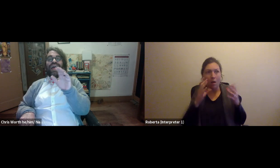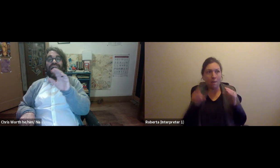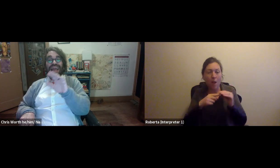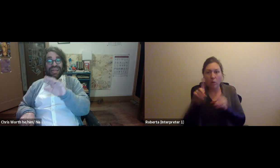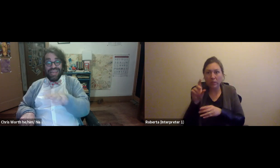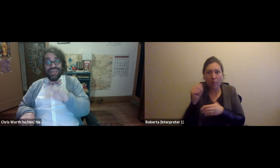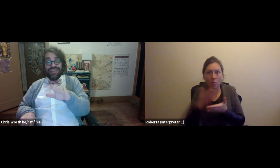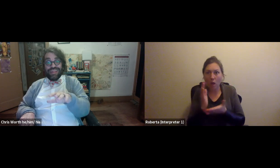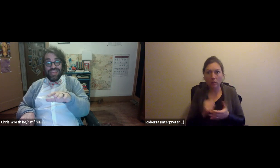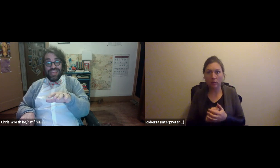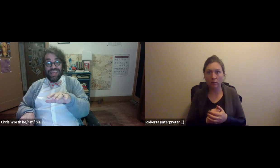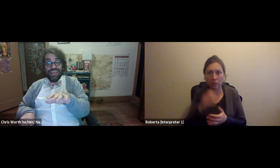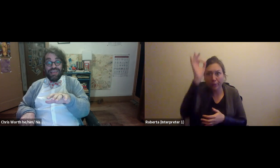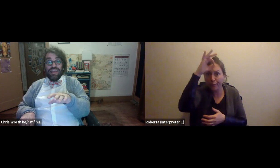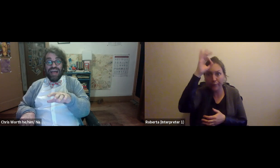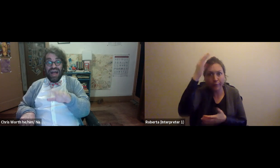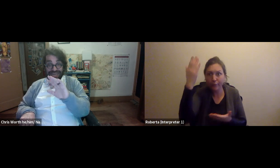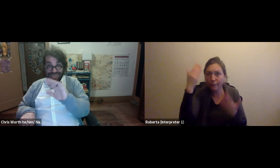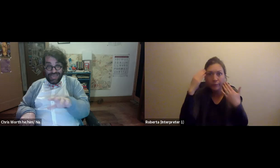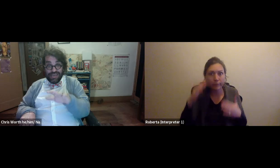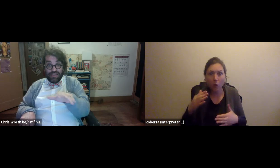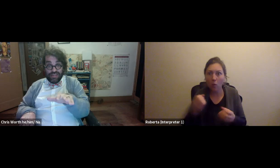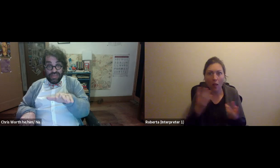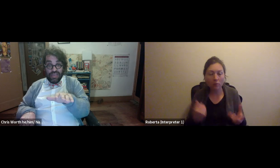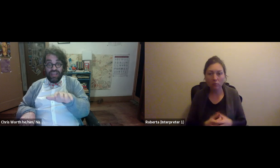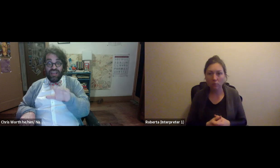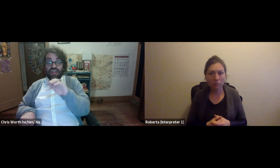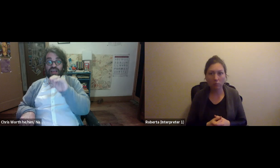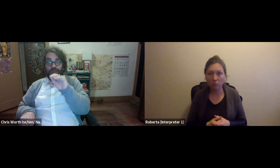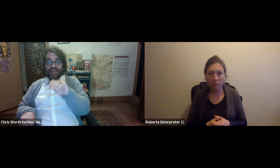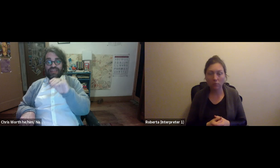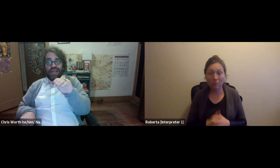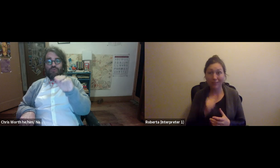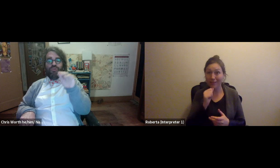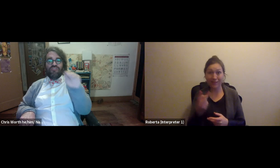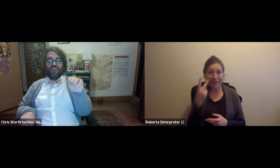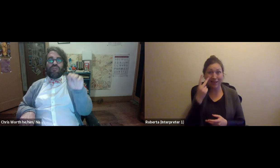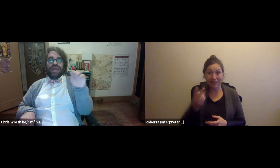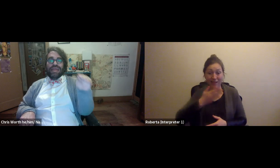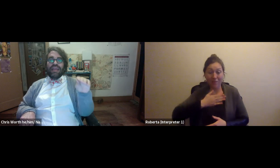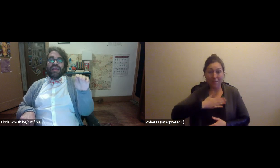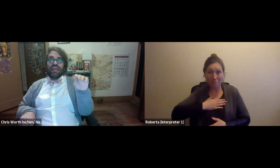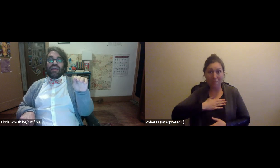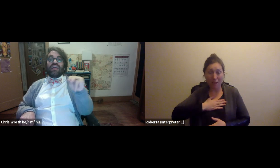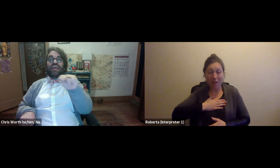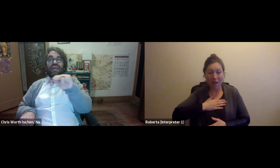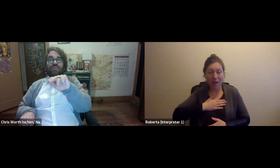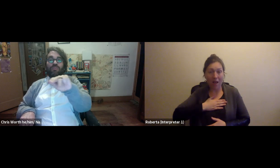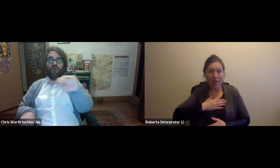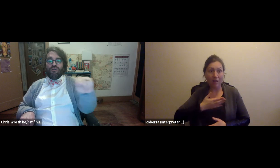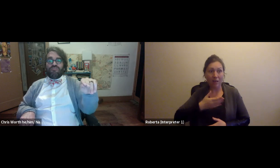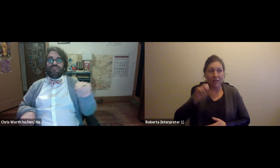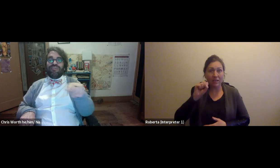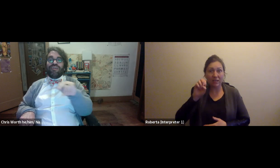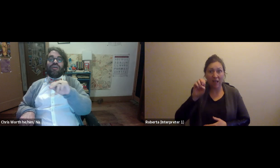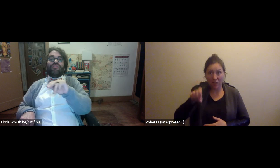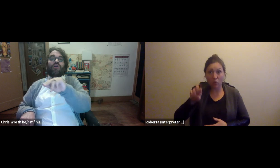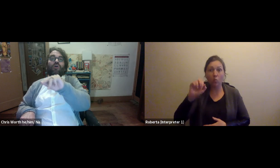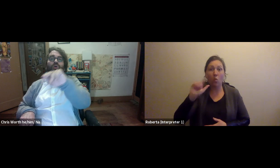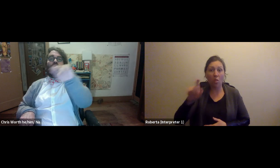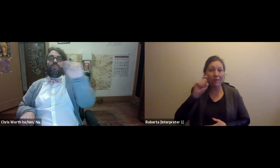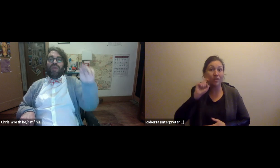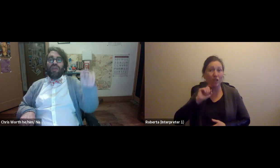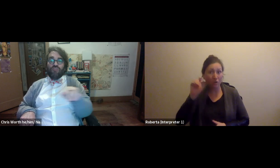And I didn't see my sexual and gender identity as a part of the whole picture.